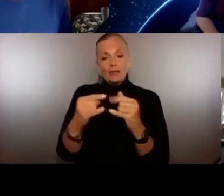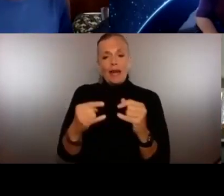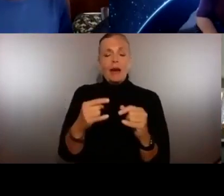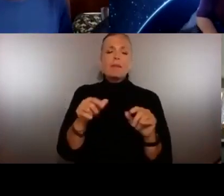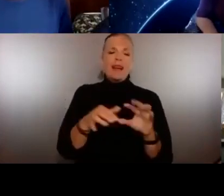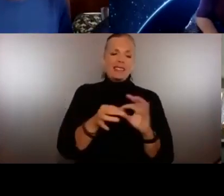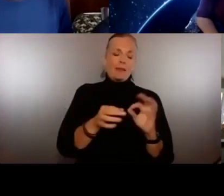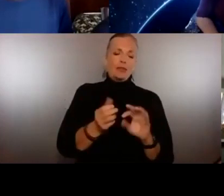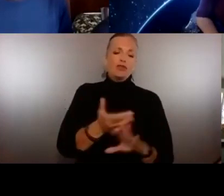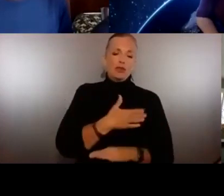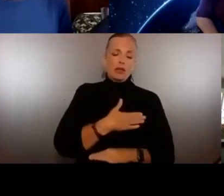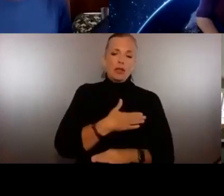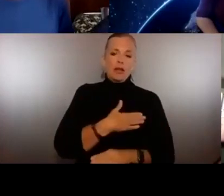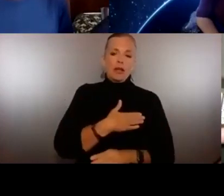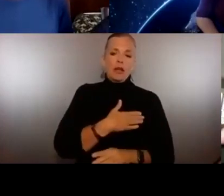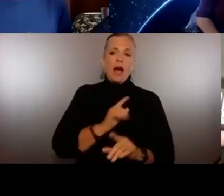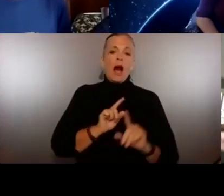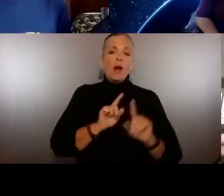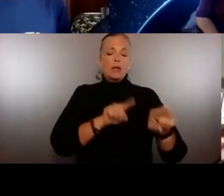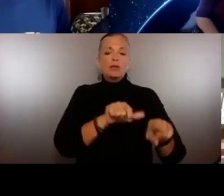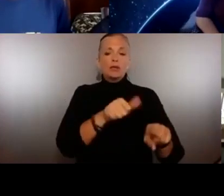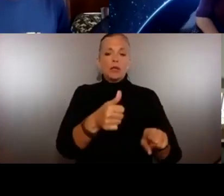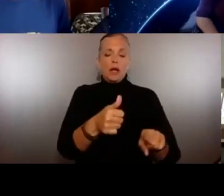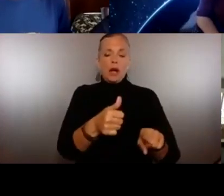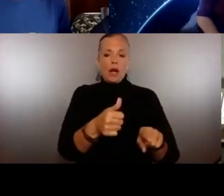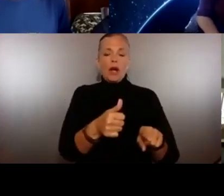I went to another camp called Oakhurst,